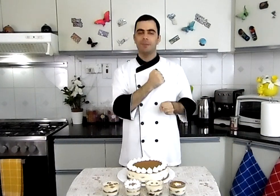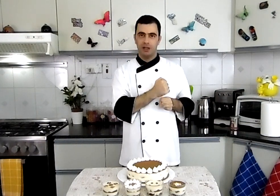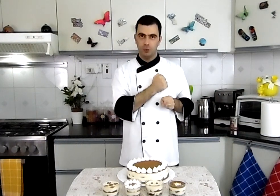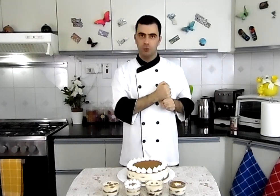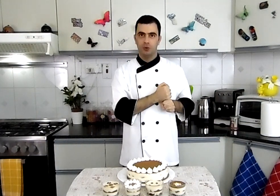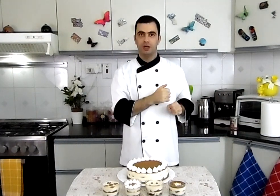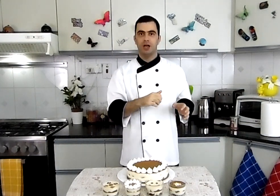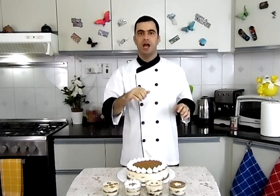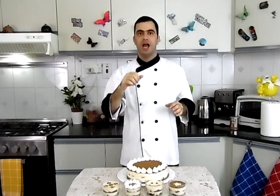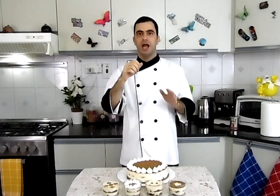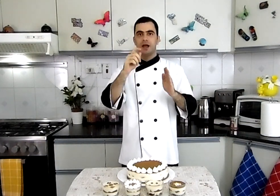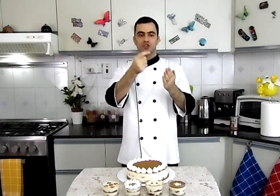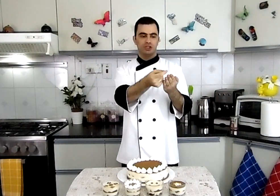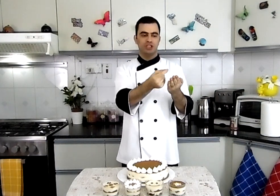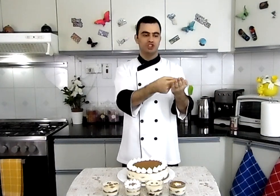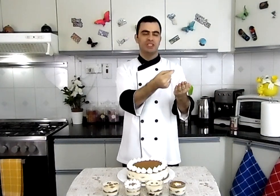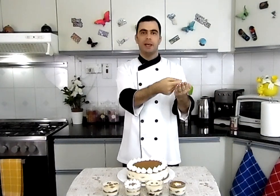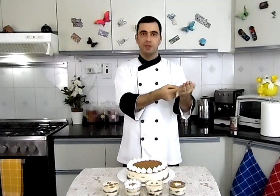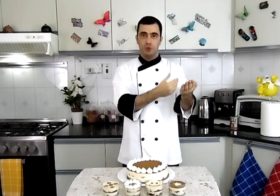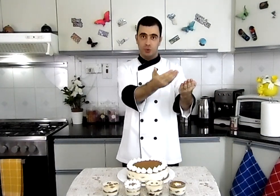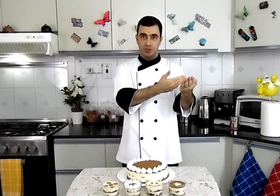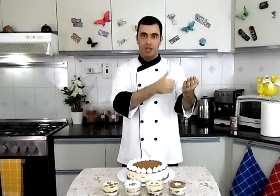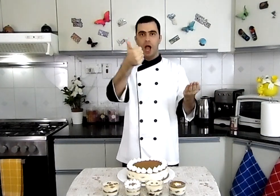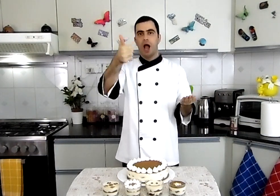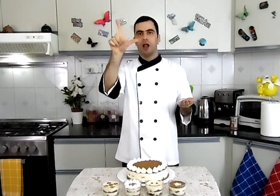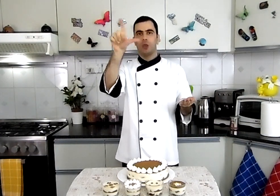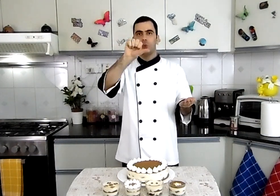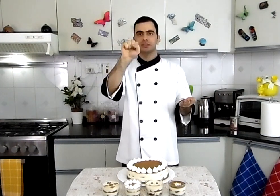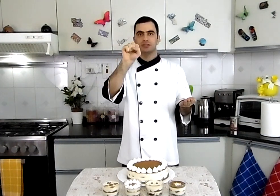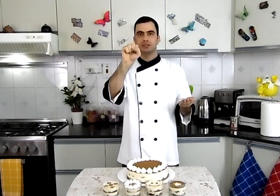and that you try to do the recipe وتجربوا تعملوا الوصفة